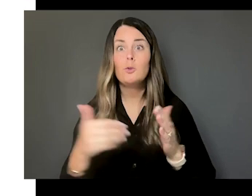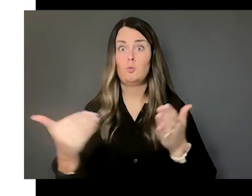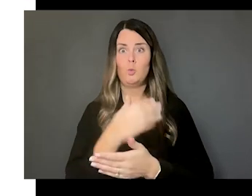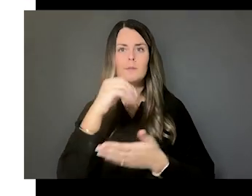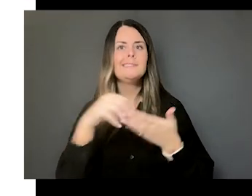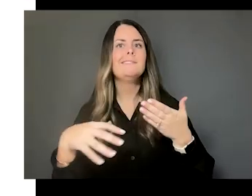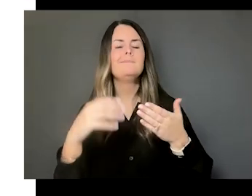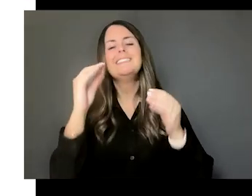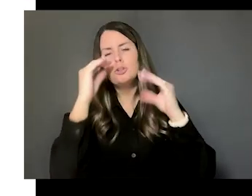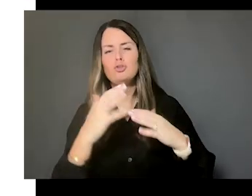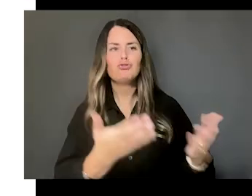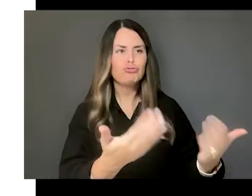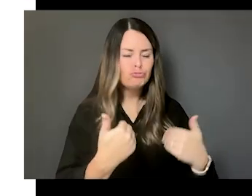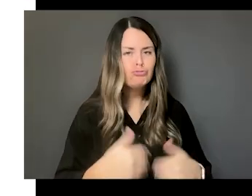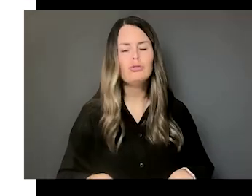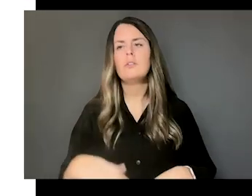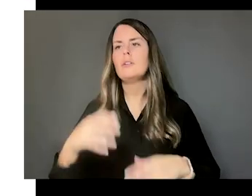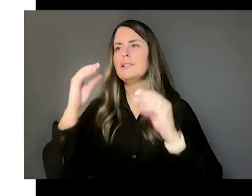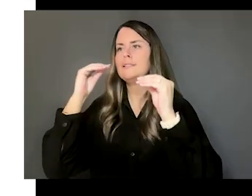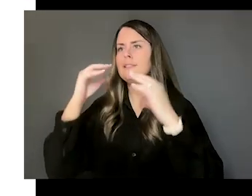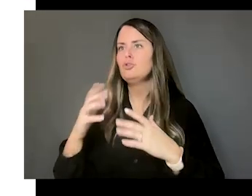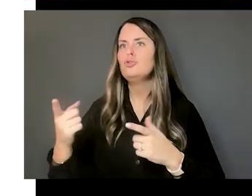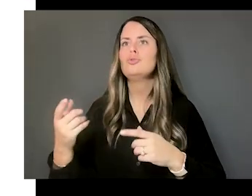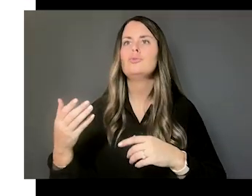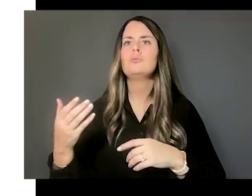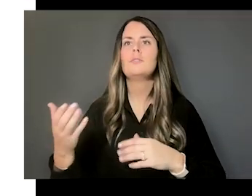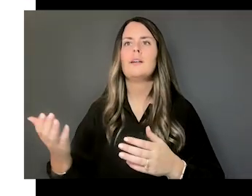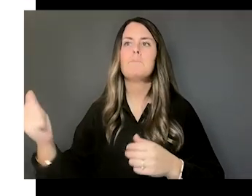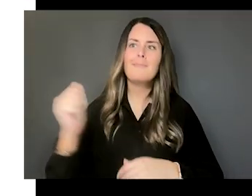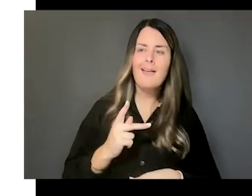We had some teachers retire or, or, move from the district.